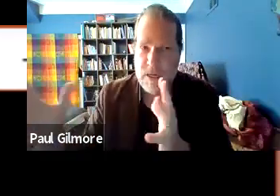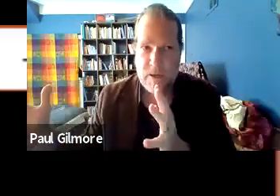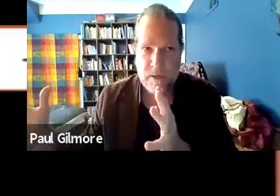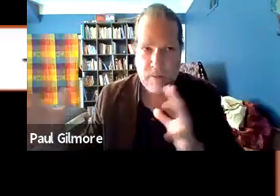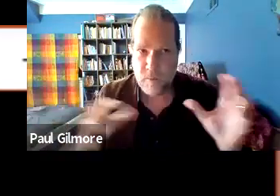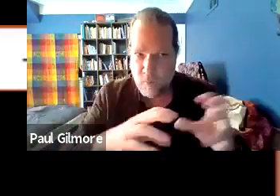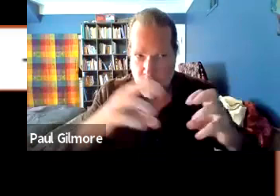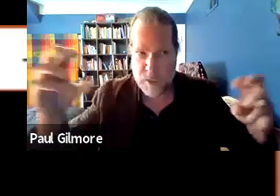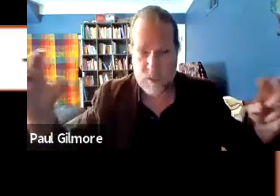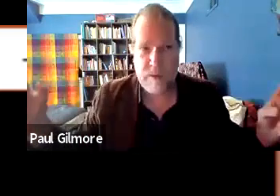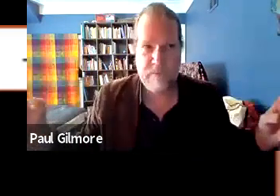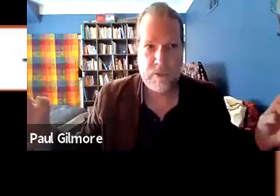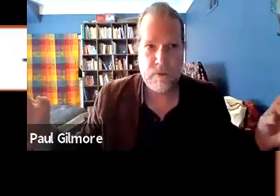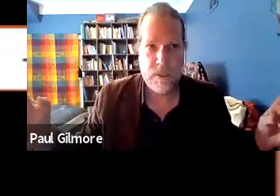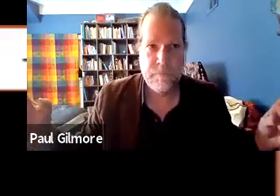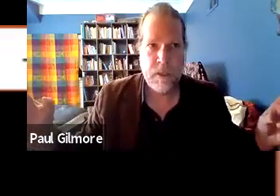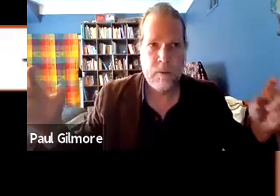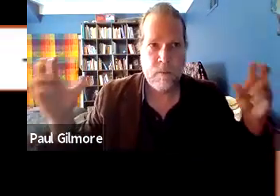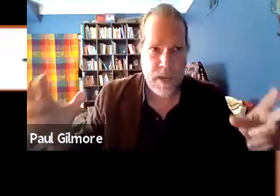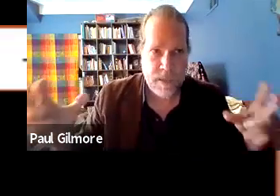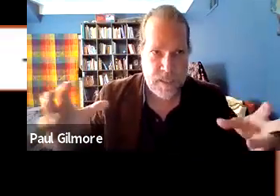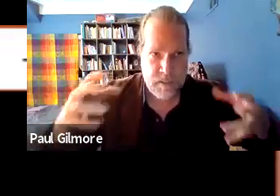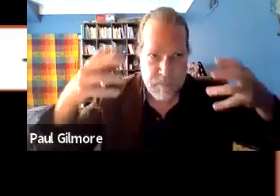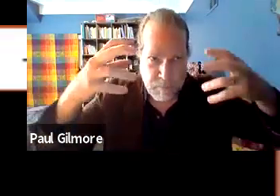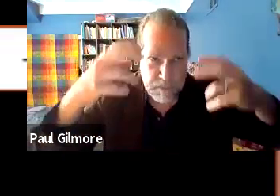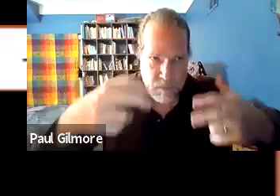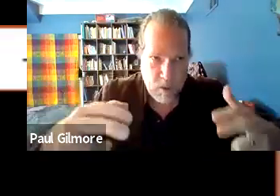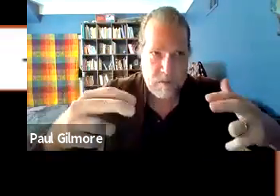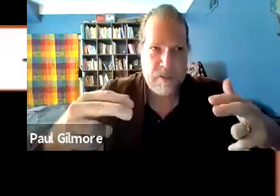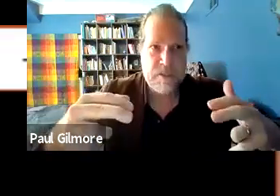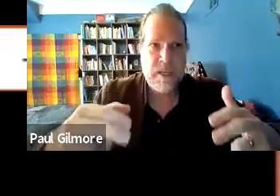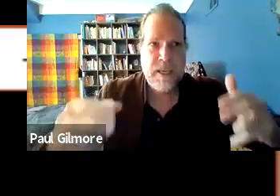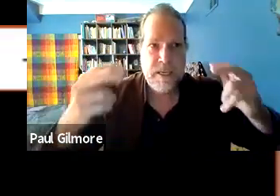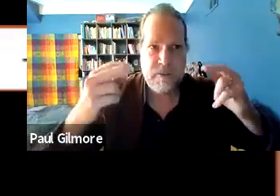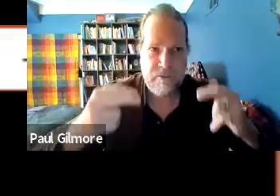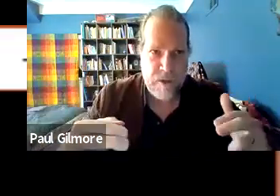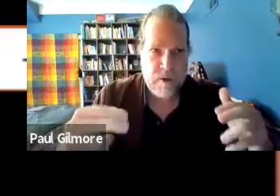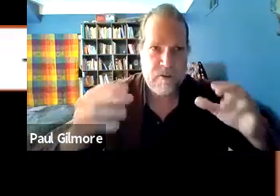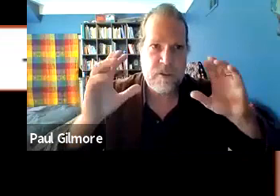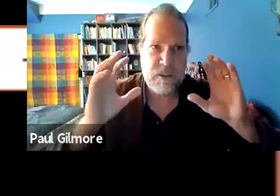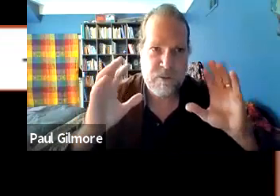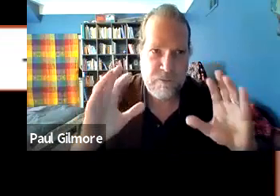this entire long sweep of history. What I see beneath all of this is a fear that this